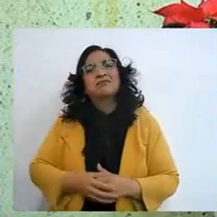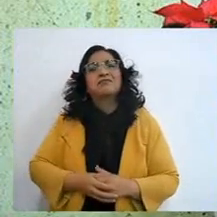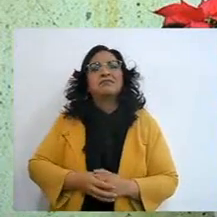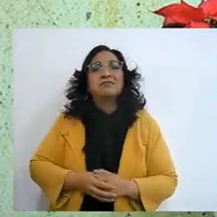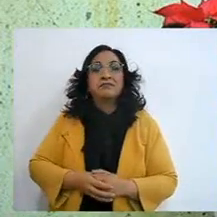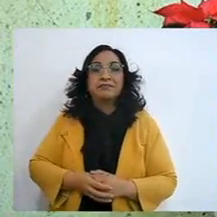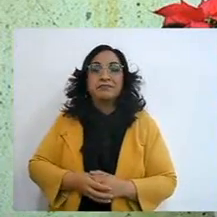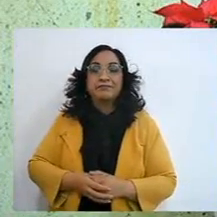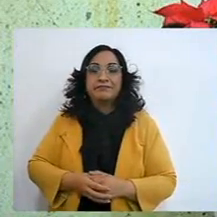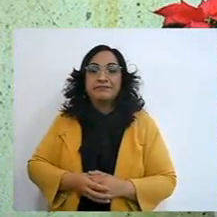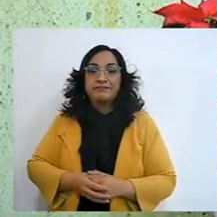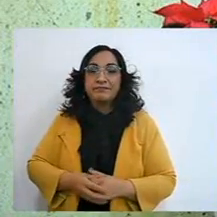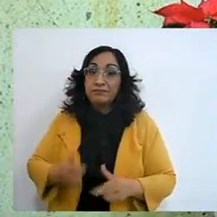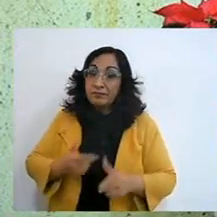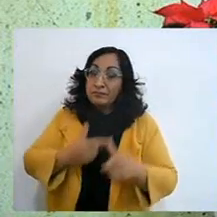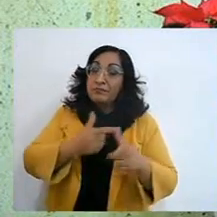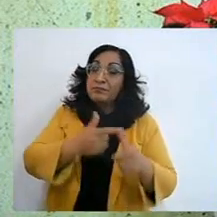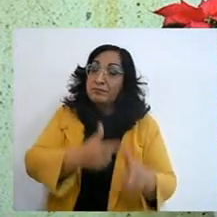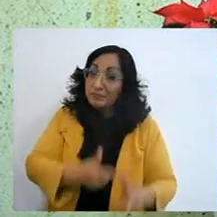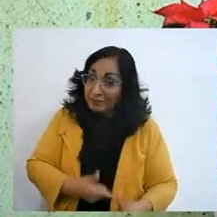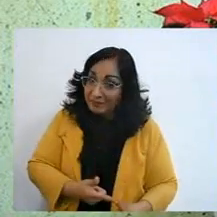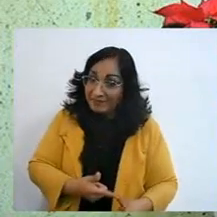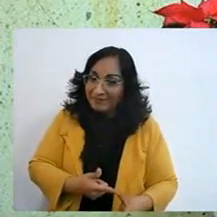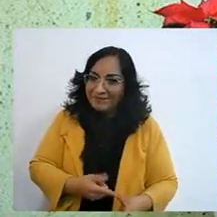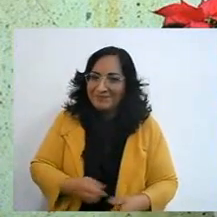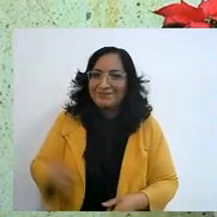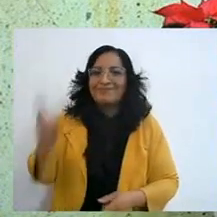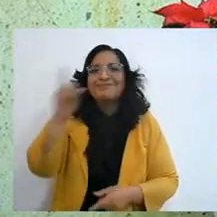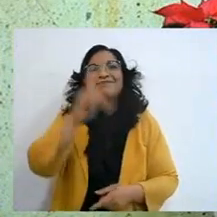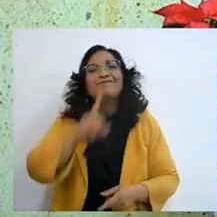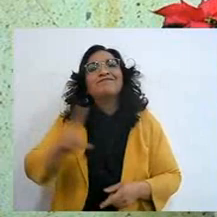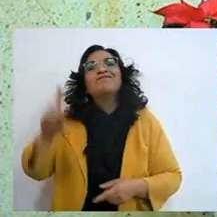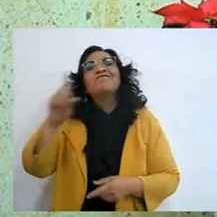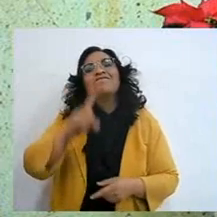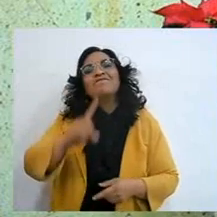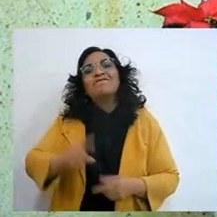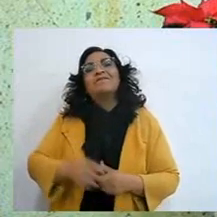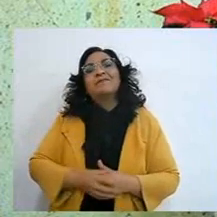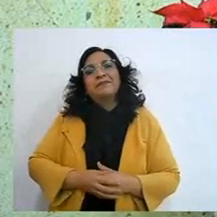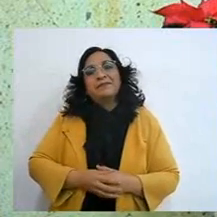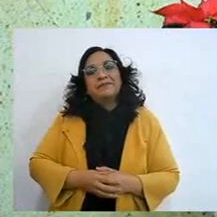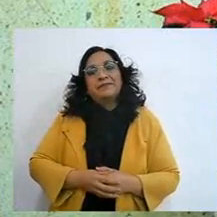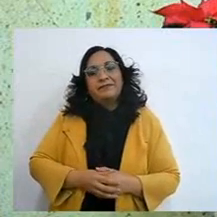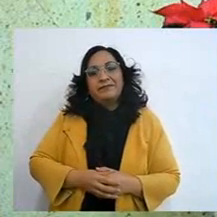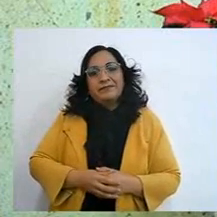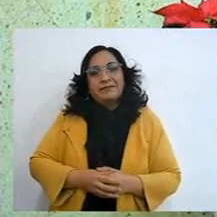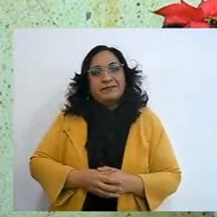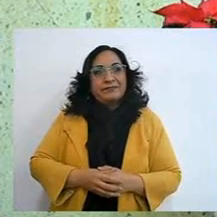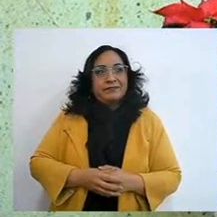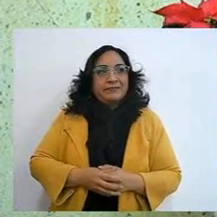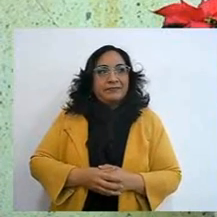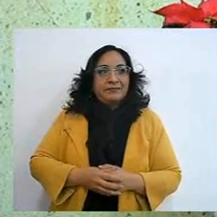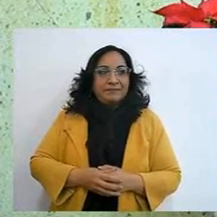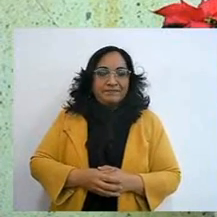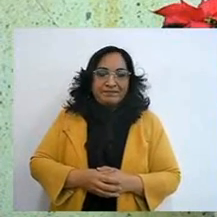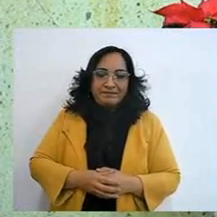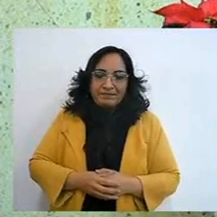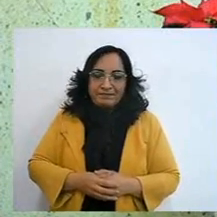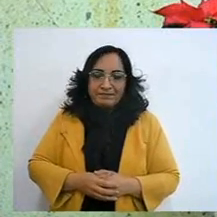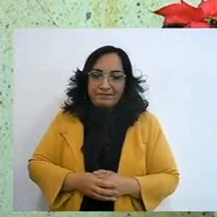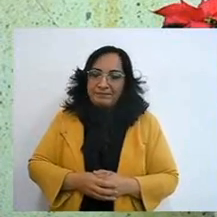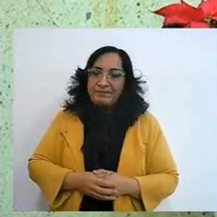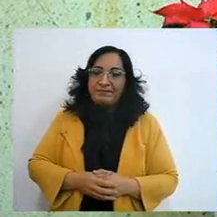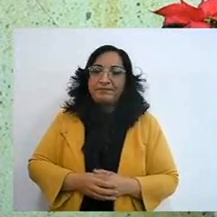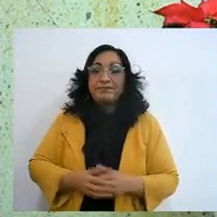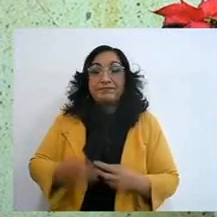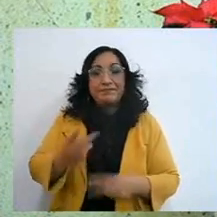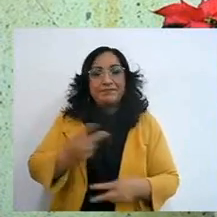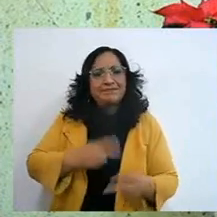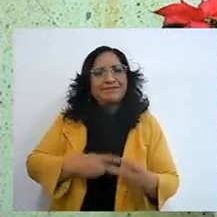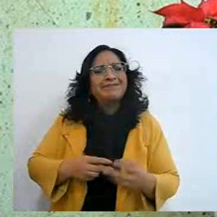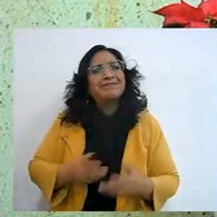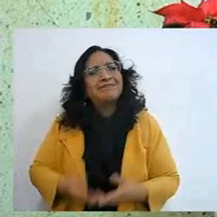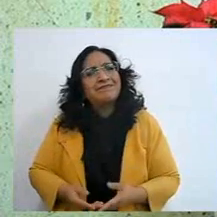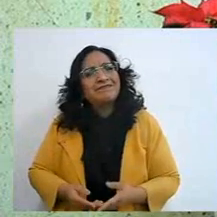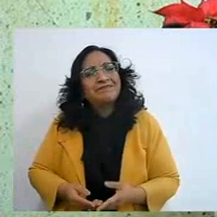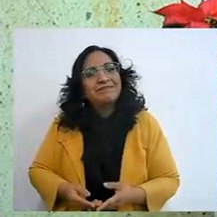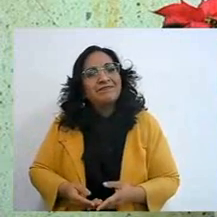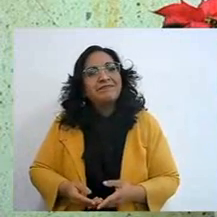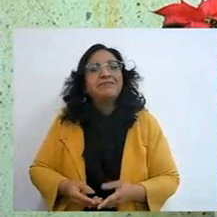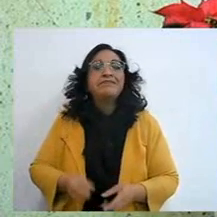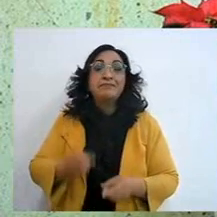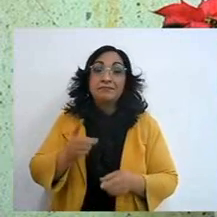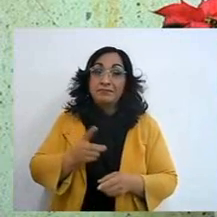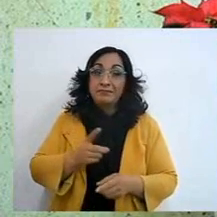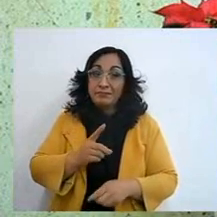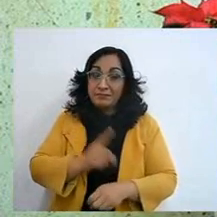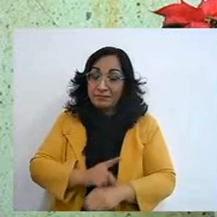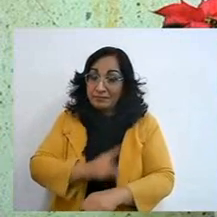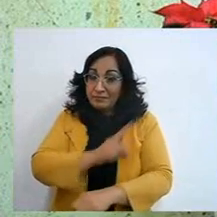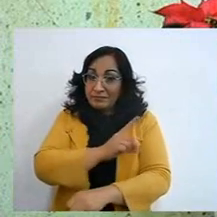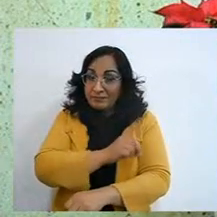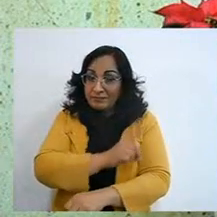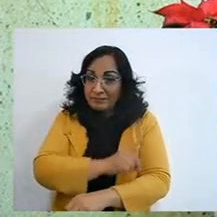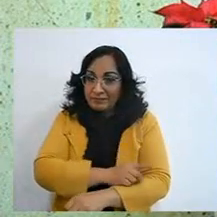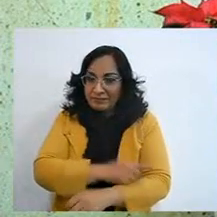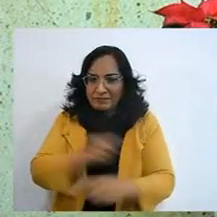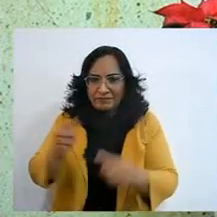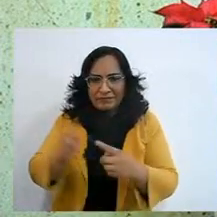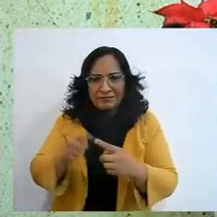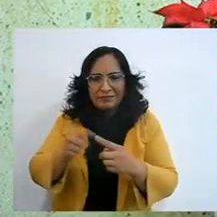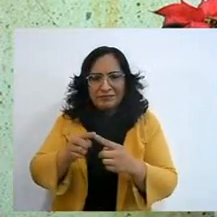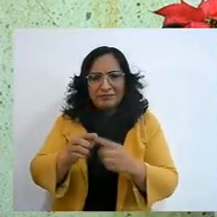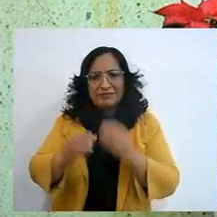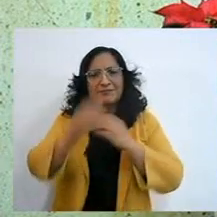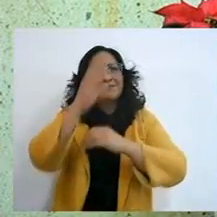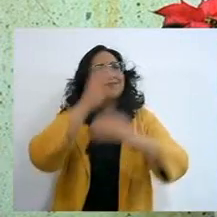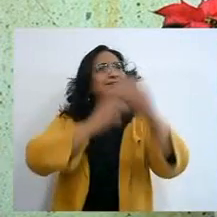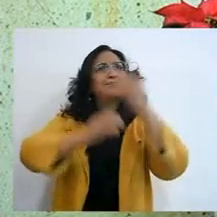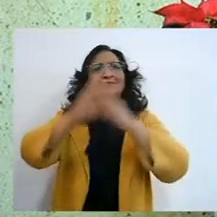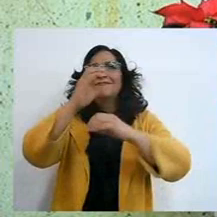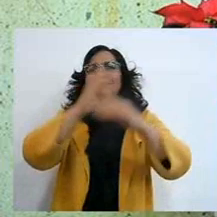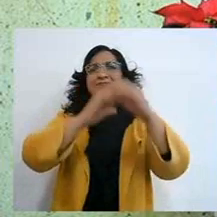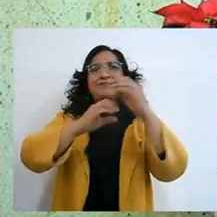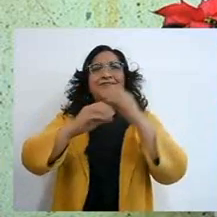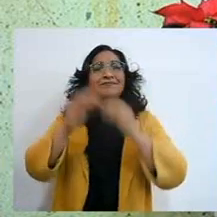and the following Sunday, it was from the first adoration that they began to play,